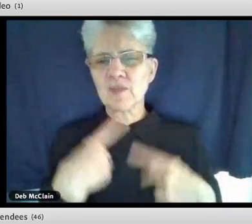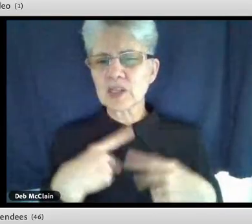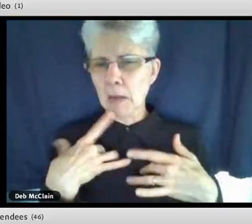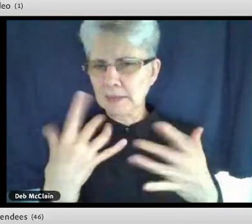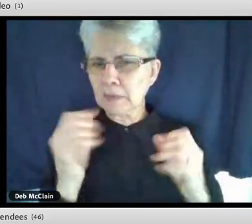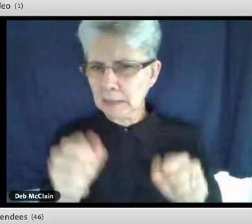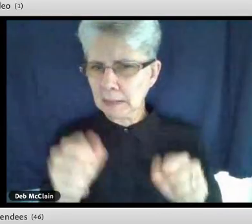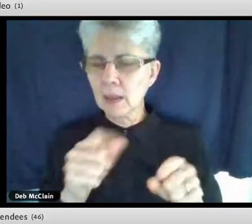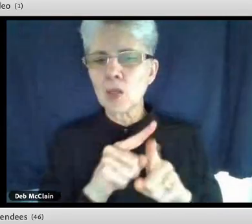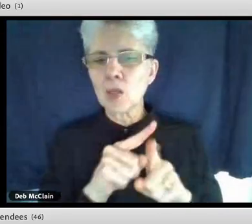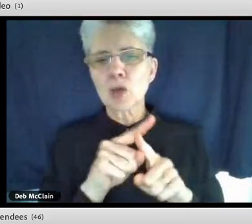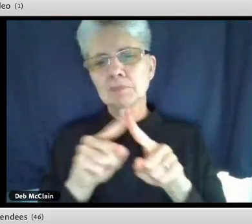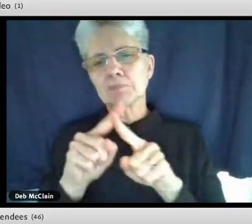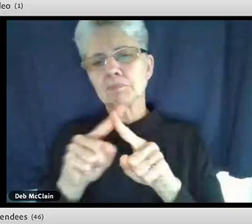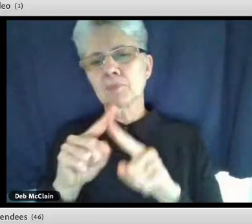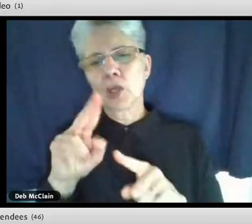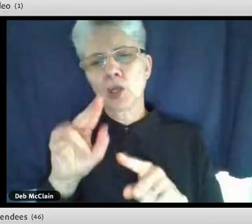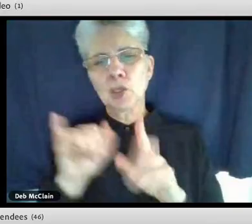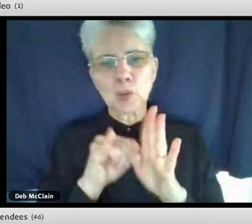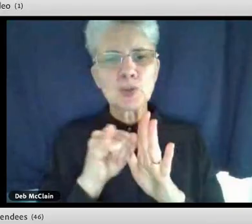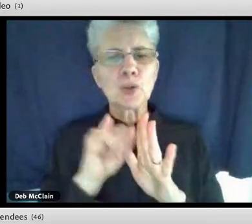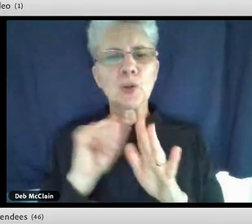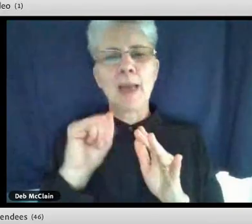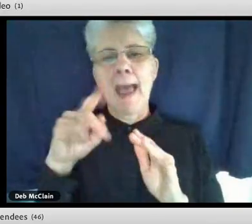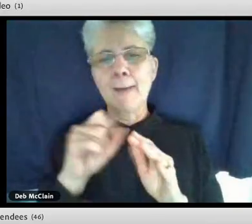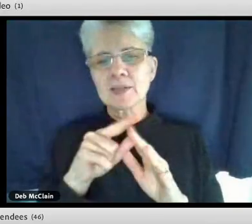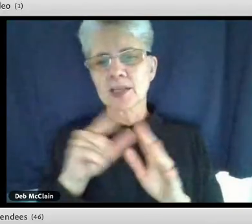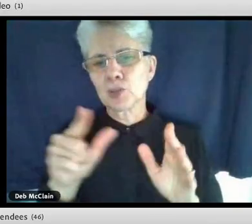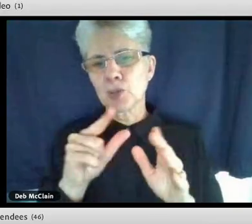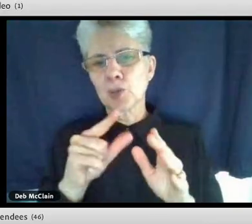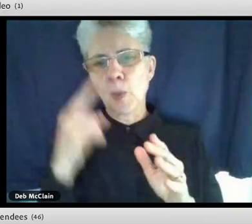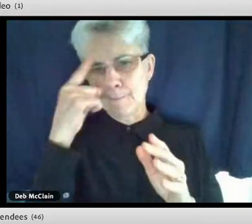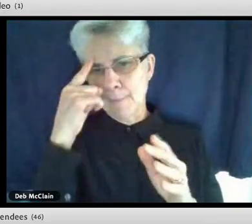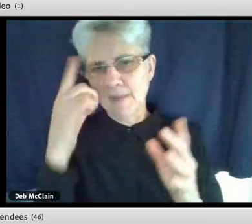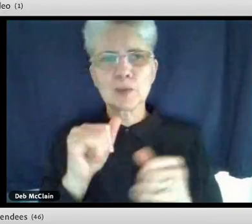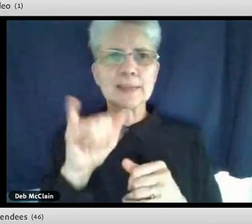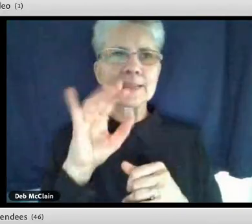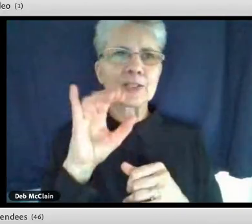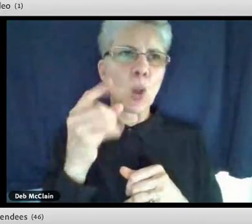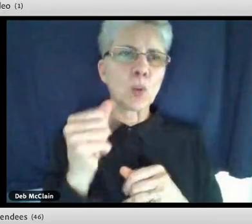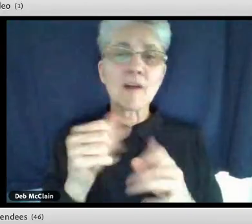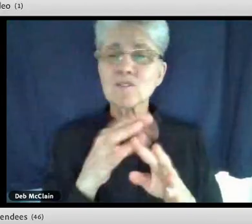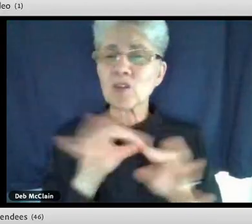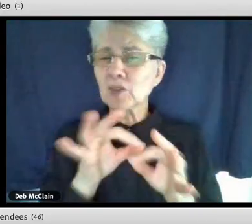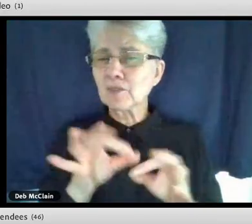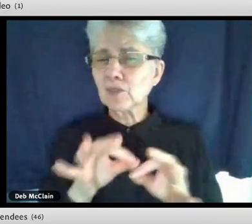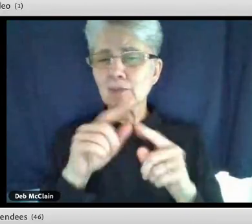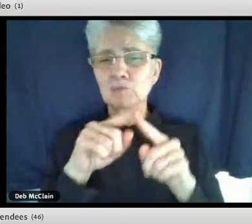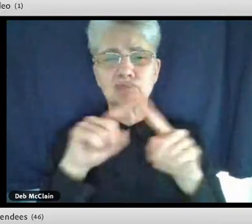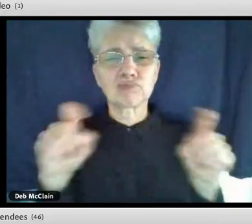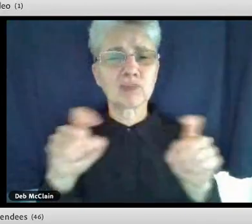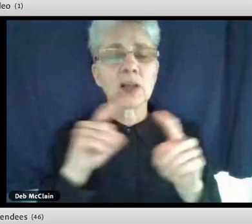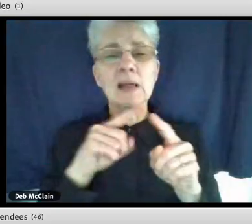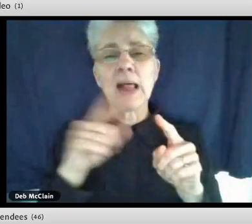and apps that do mindfulness and yoga, free stuff. All kinds of library vendors are doing free stuff right now during this time.